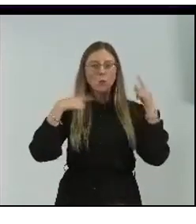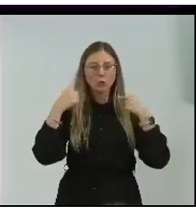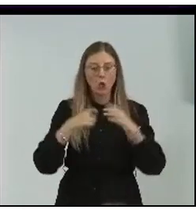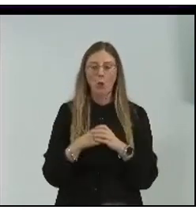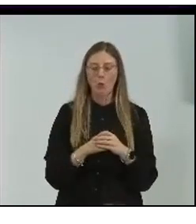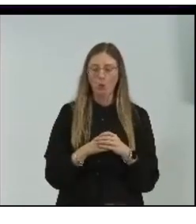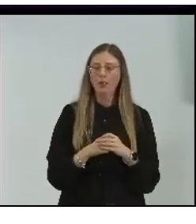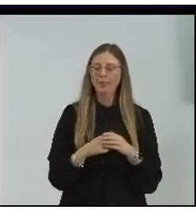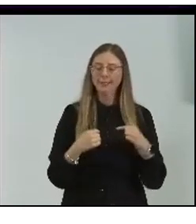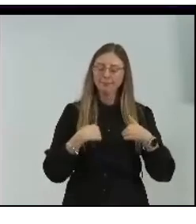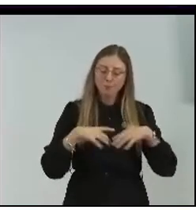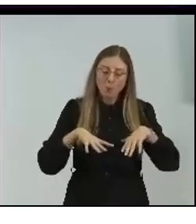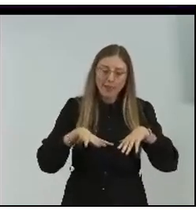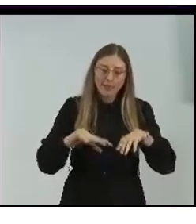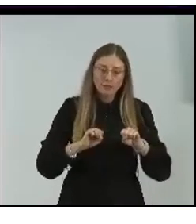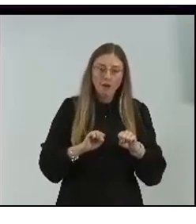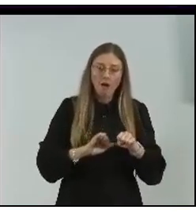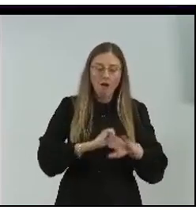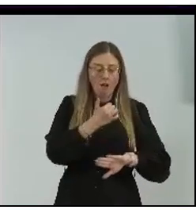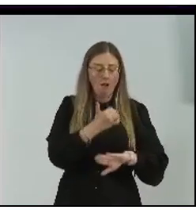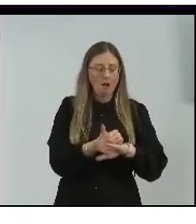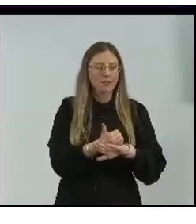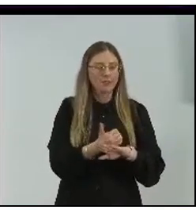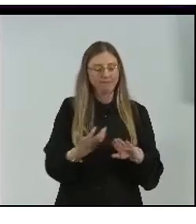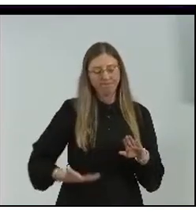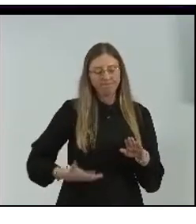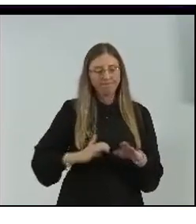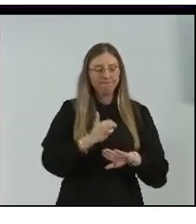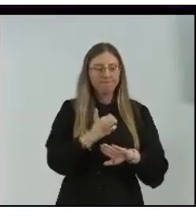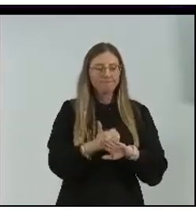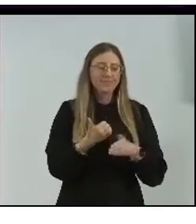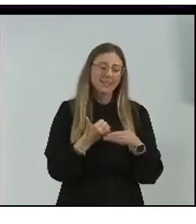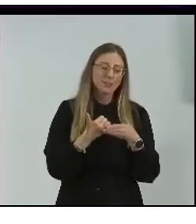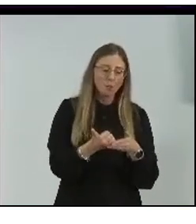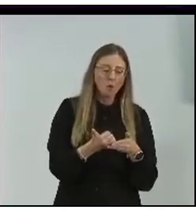And we kind of started out as this company that's providing support for writing alt text,